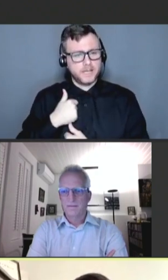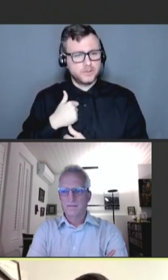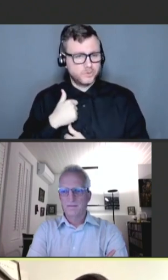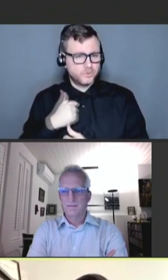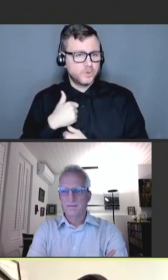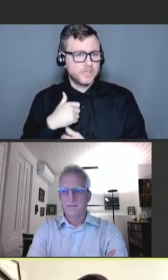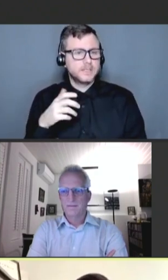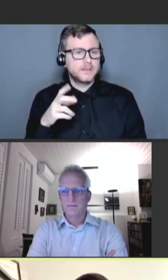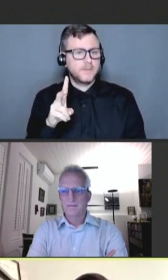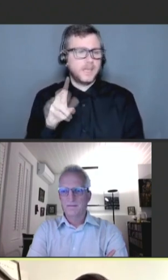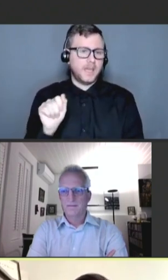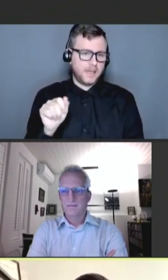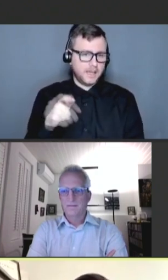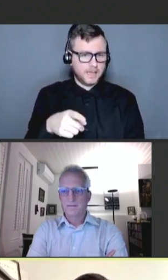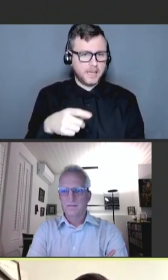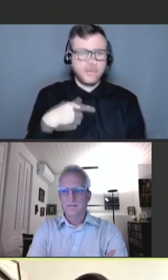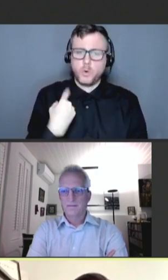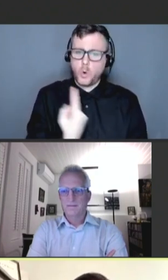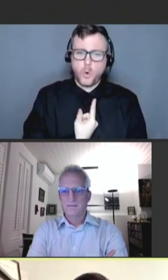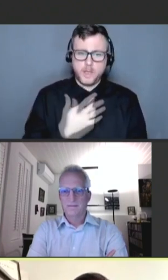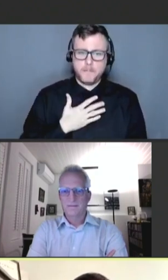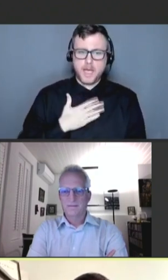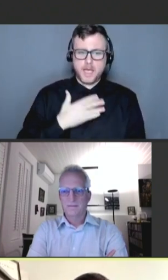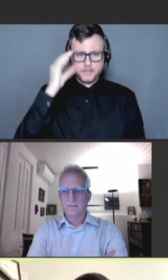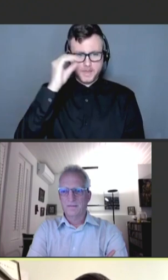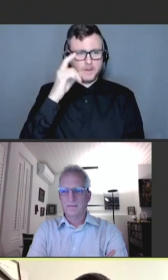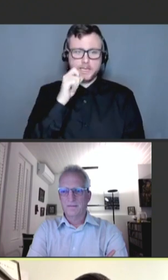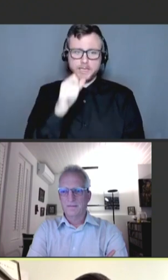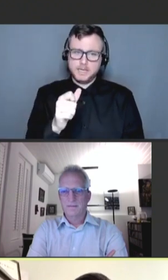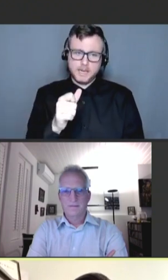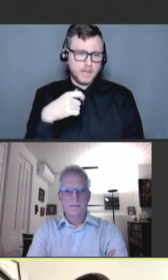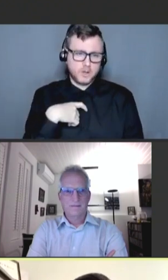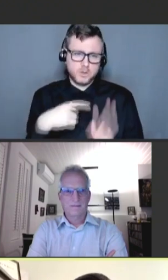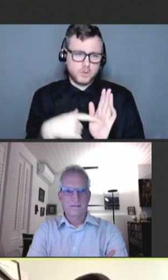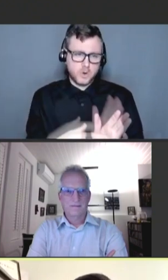own and do not represent the views of the U.S. Department of Veteran's Affairs or the U.S.